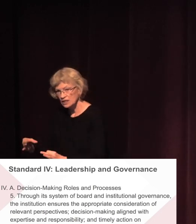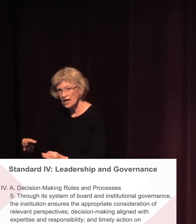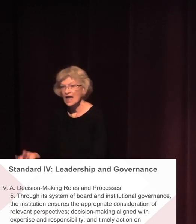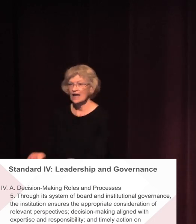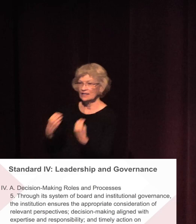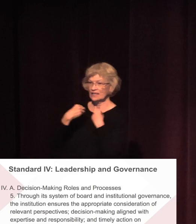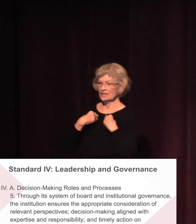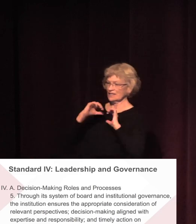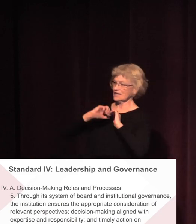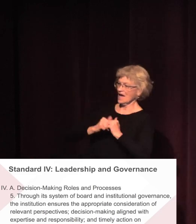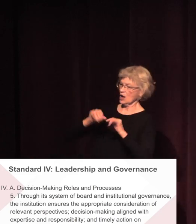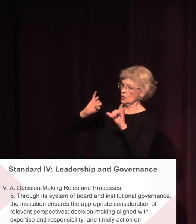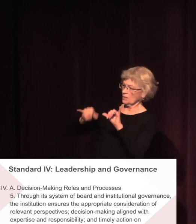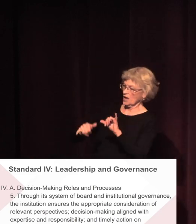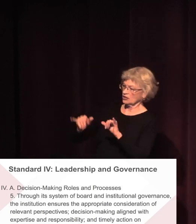Standard